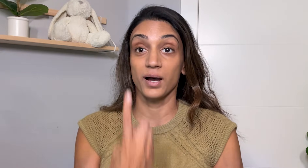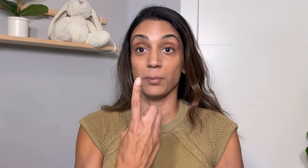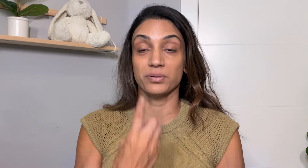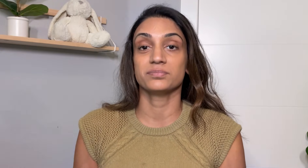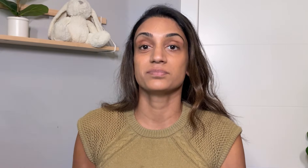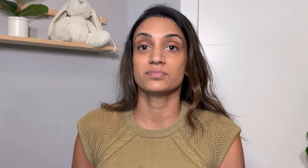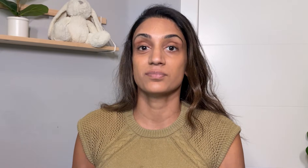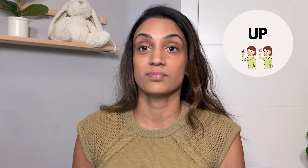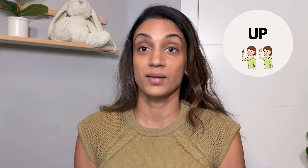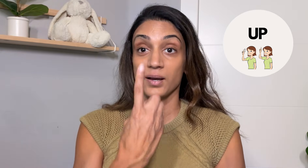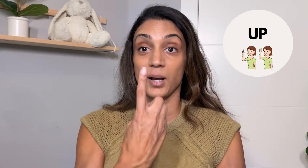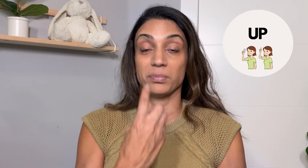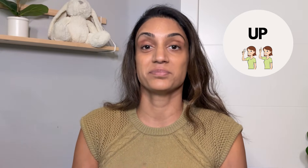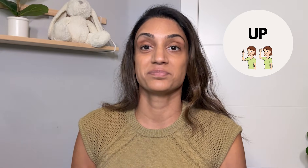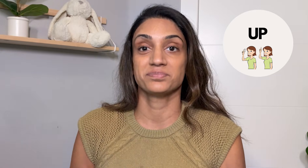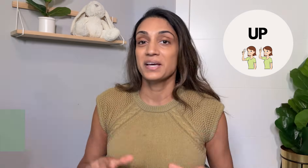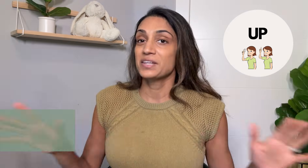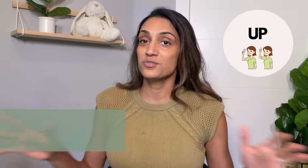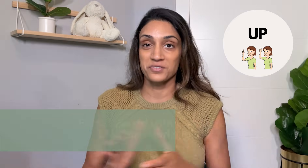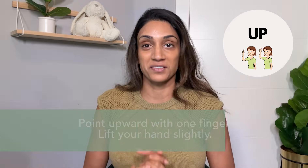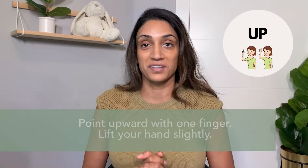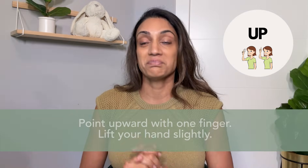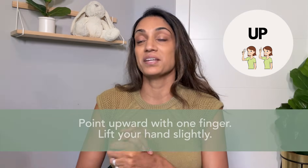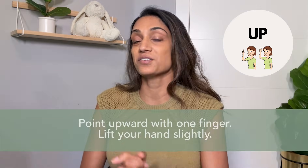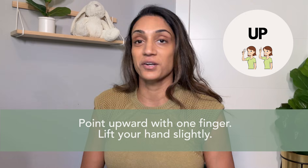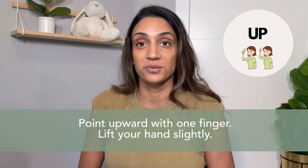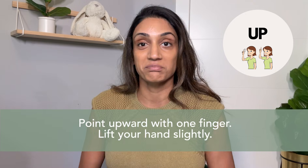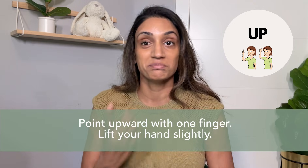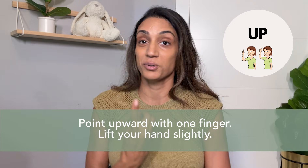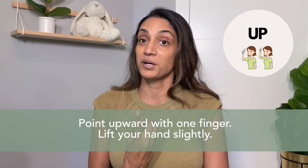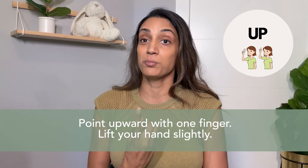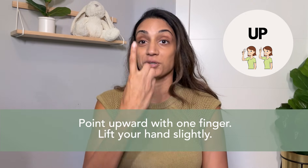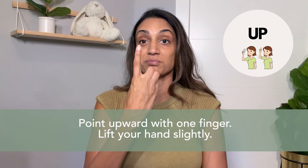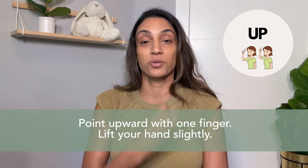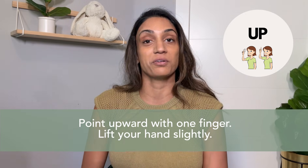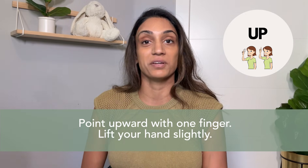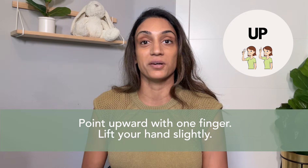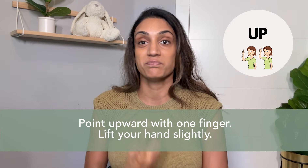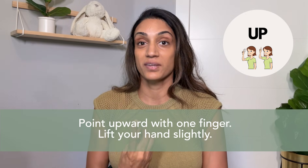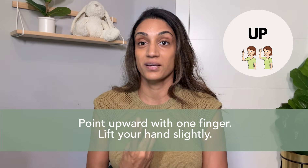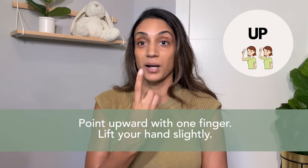Up, up. This one's easy. And here's how to do it. Point upward with one finger up.